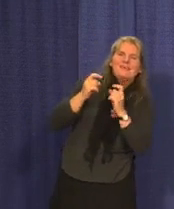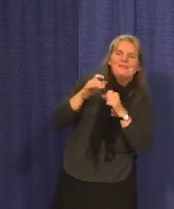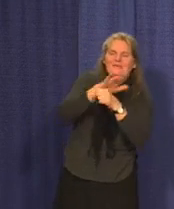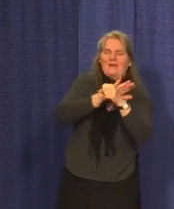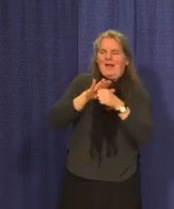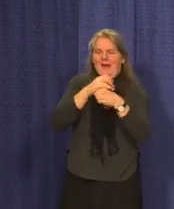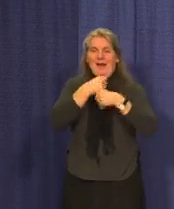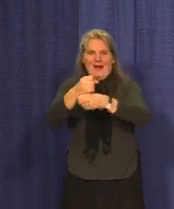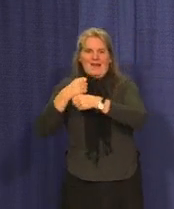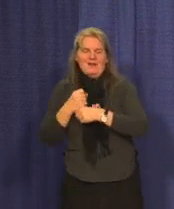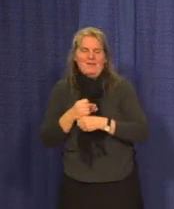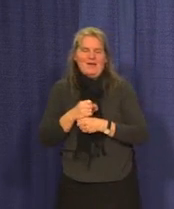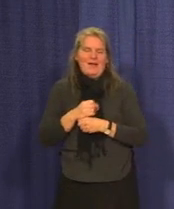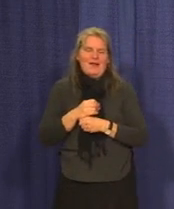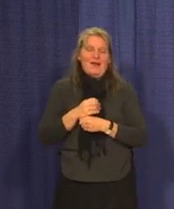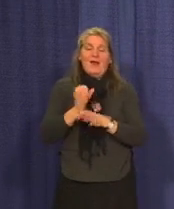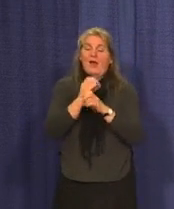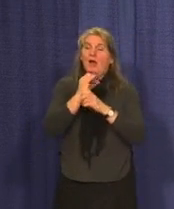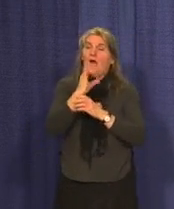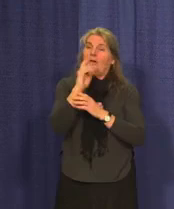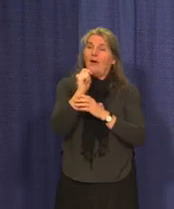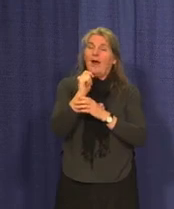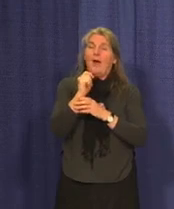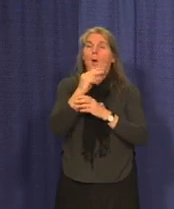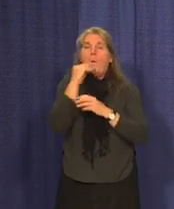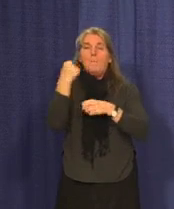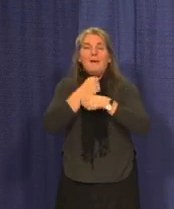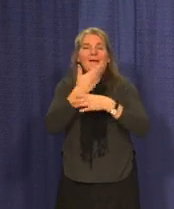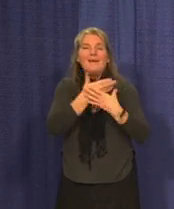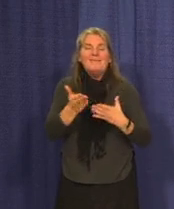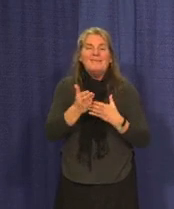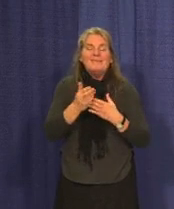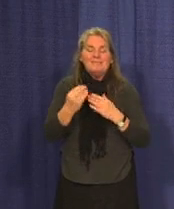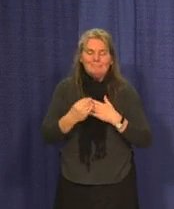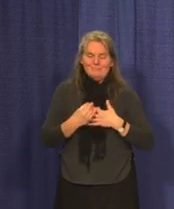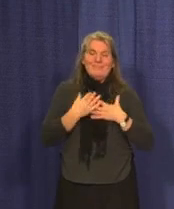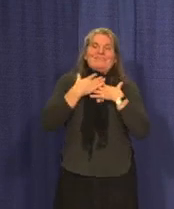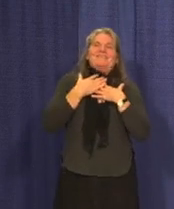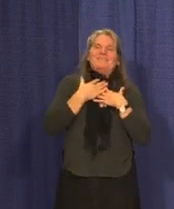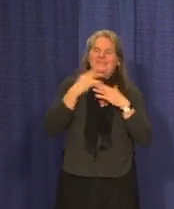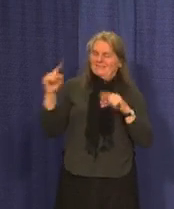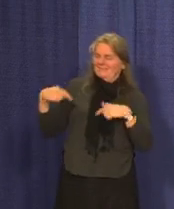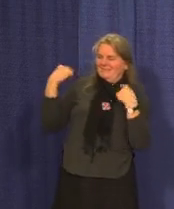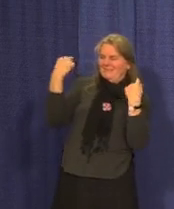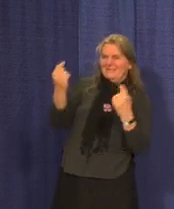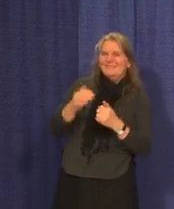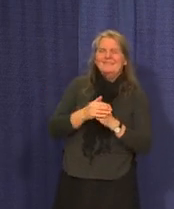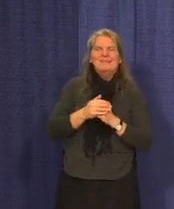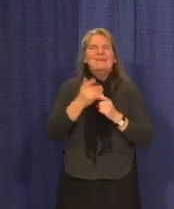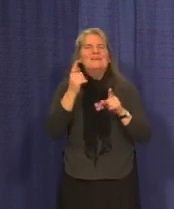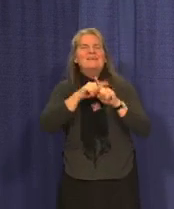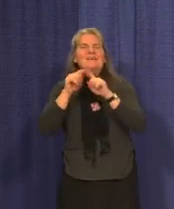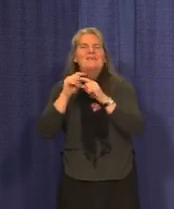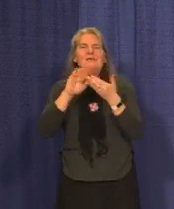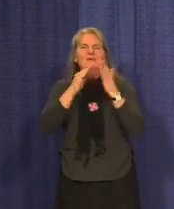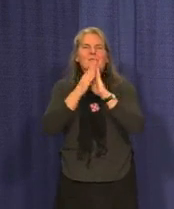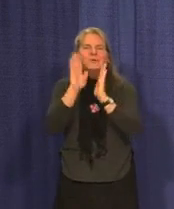artisans. Craft fairs or events that brighten everyone's spirit. In previous years, we filled